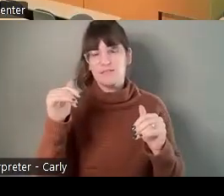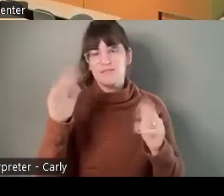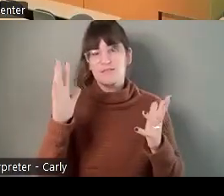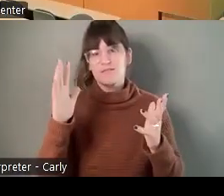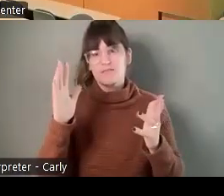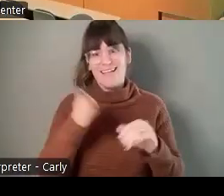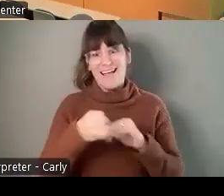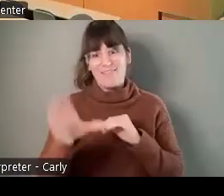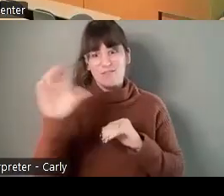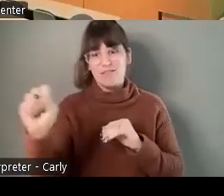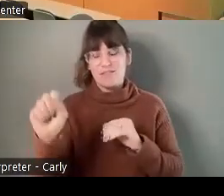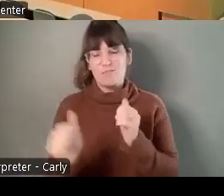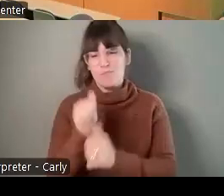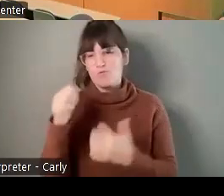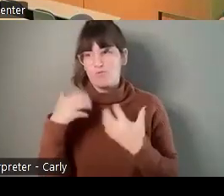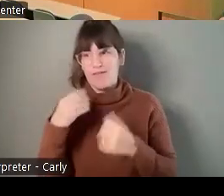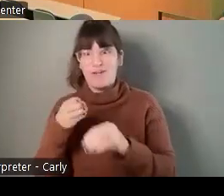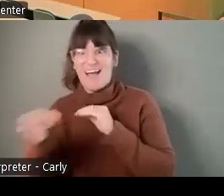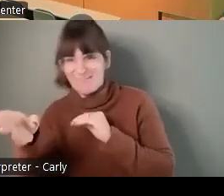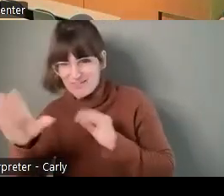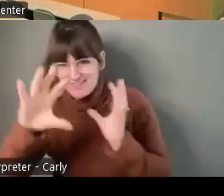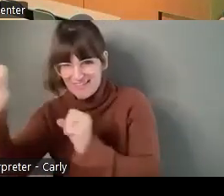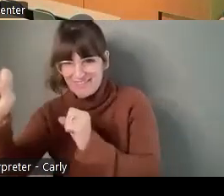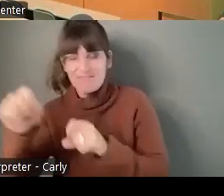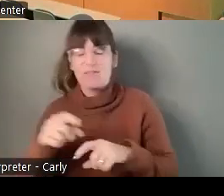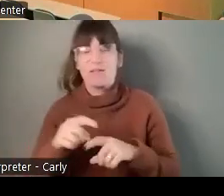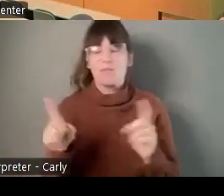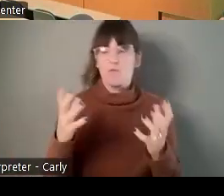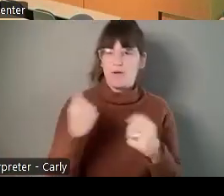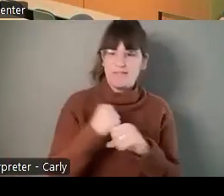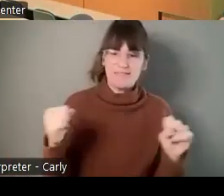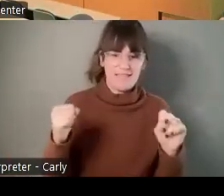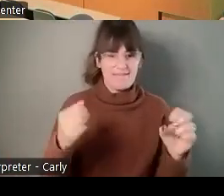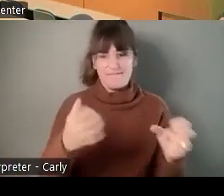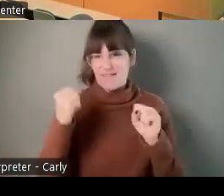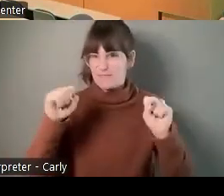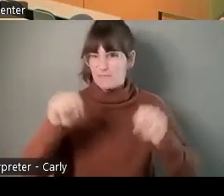you leave here. We're just trying to um get people safe as quickly as they can and set up a hopeful